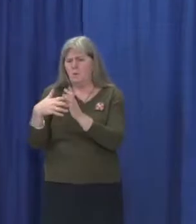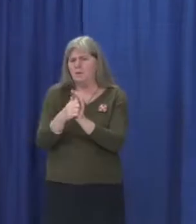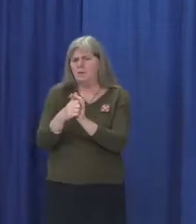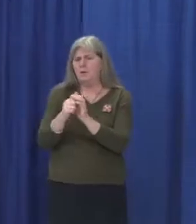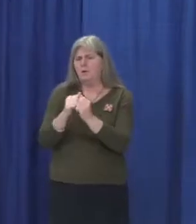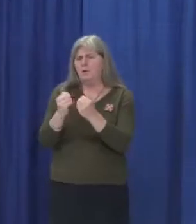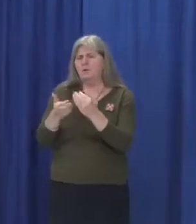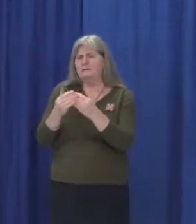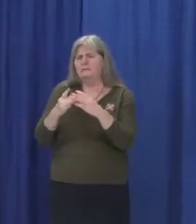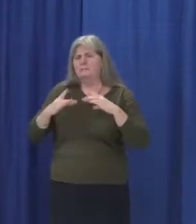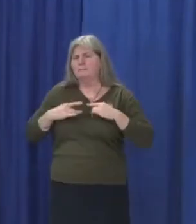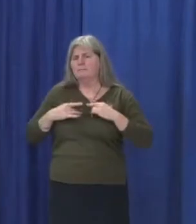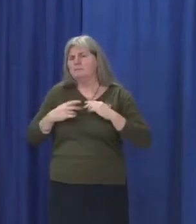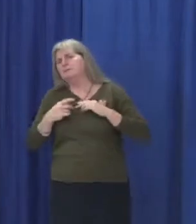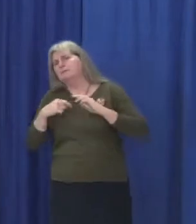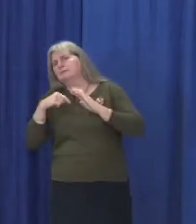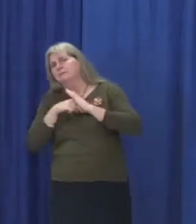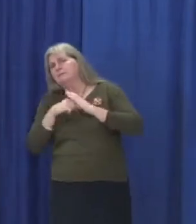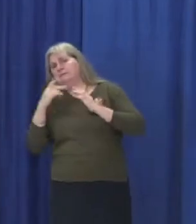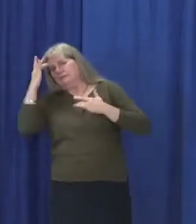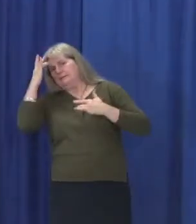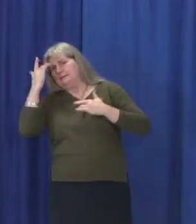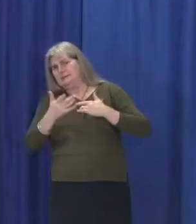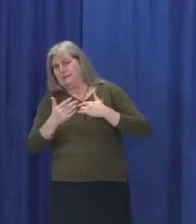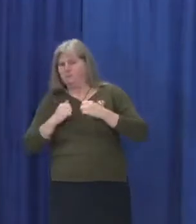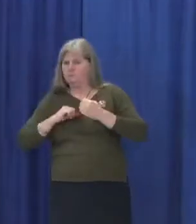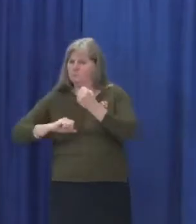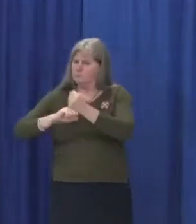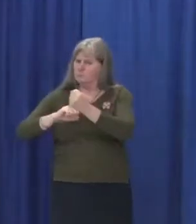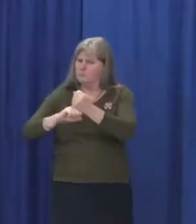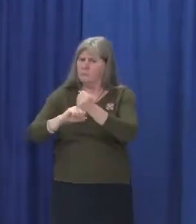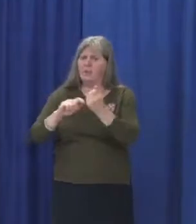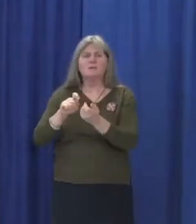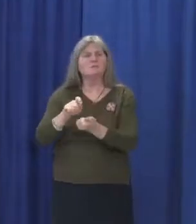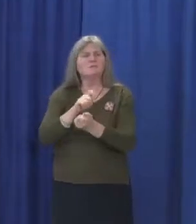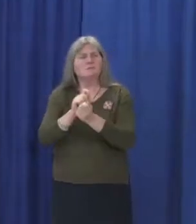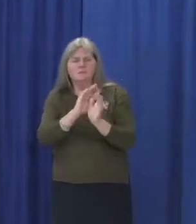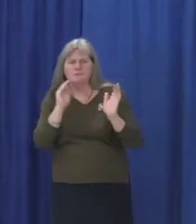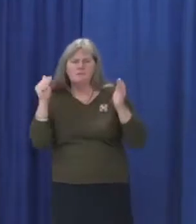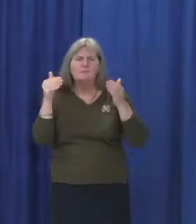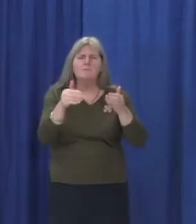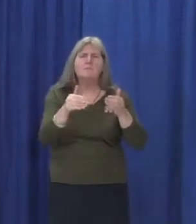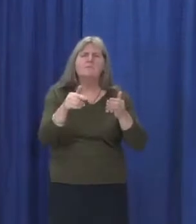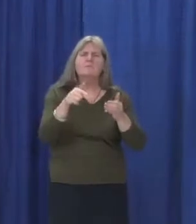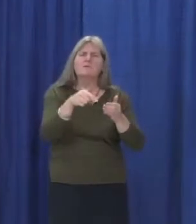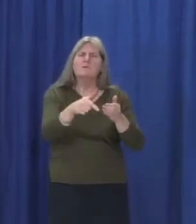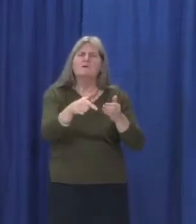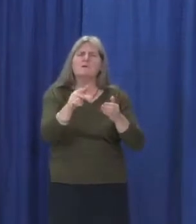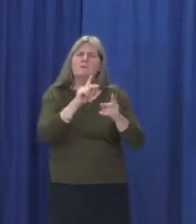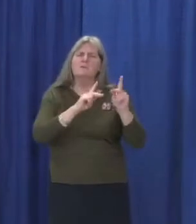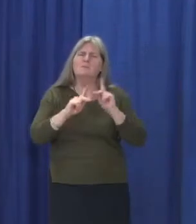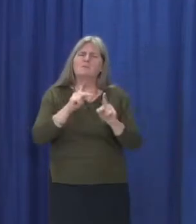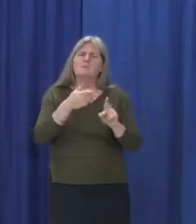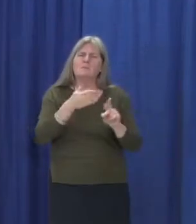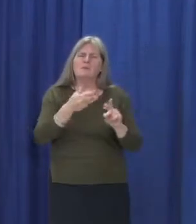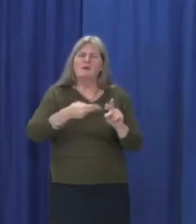are the most vulnerable and using targeted measures that focus on the areas of highest